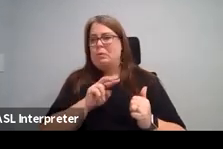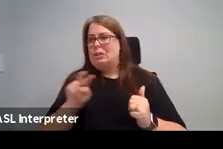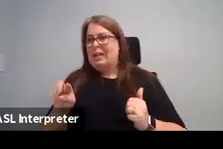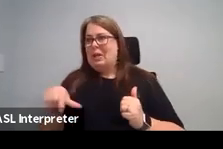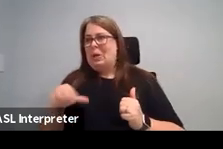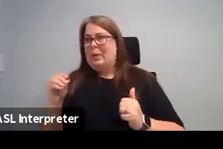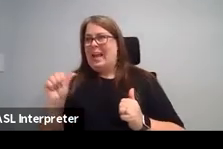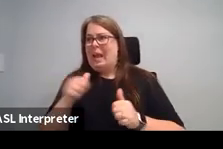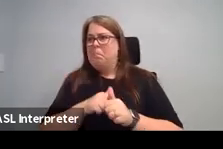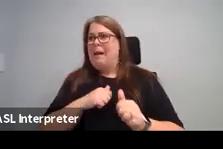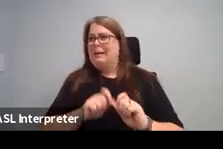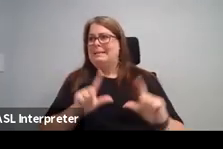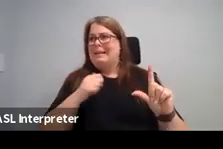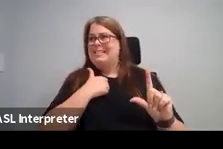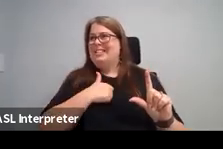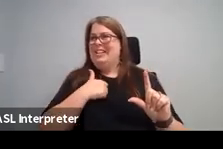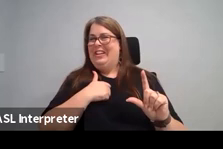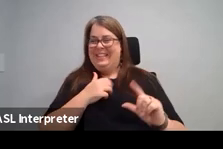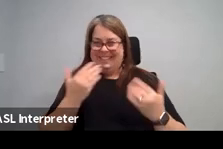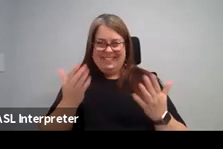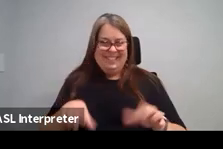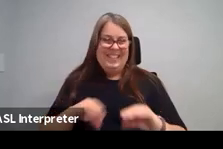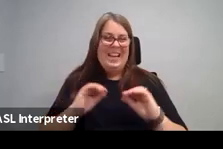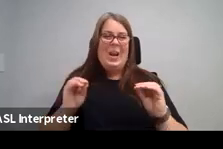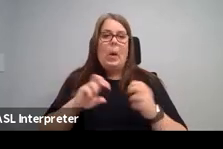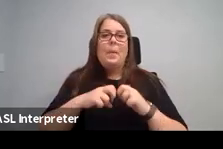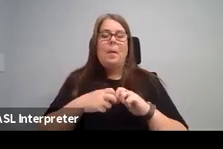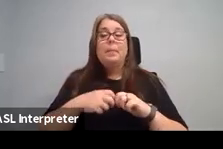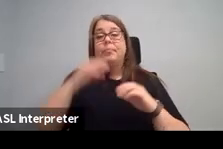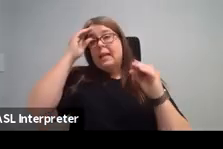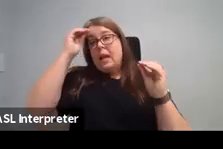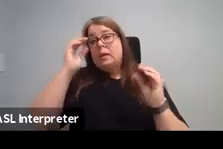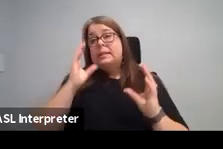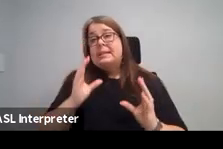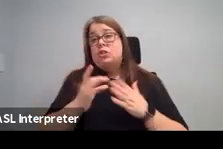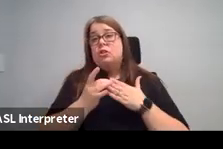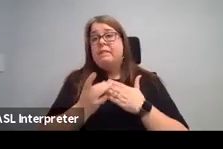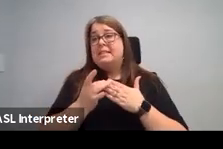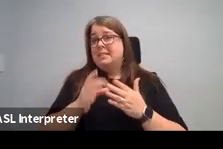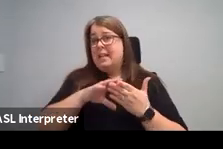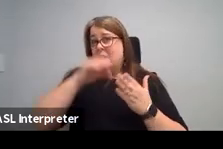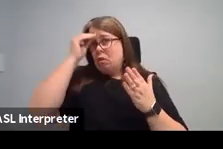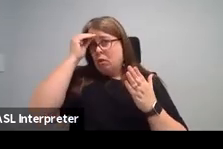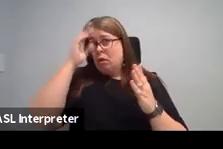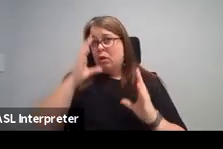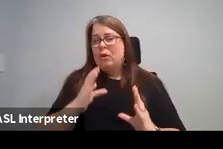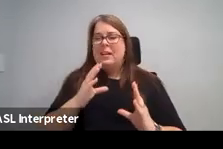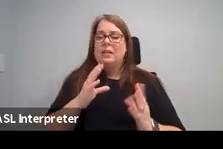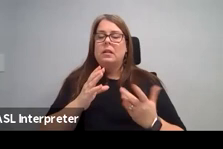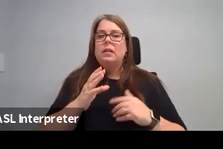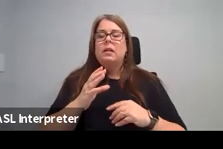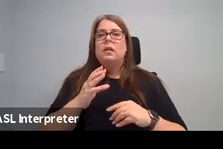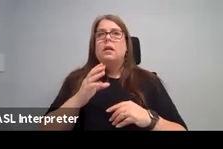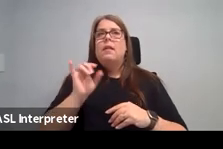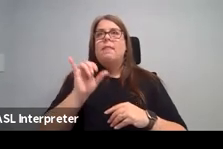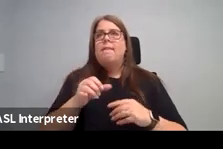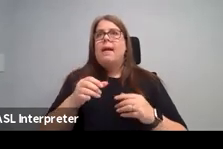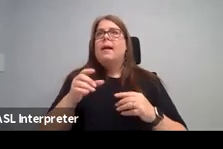Allison Frenzel : No worries. Um, so teacher Facilitated Learning, you know, in the titles. Pretty self explanatory, but this is when the teacher specifically delivers instruction.